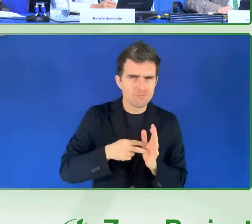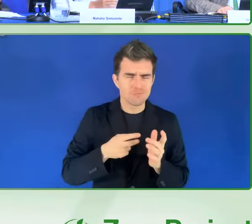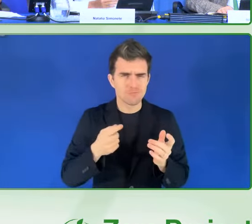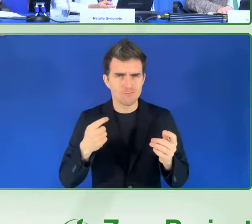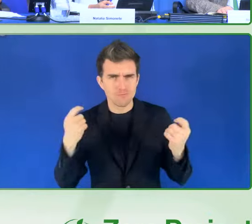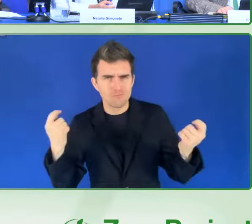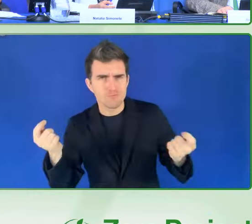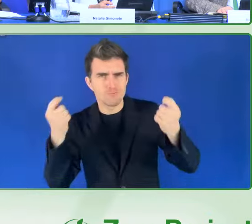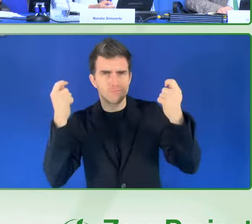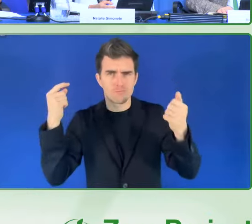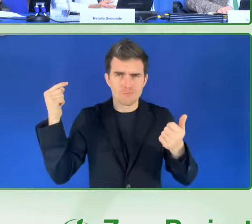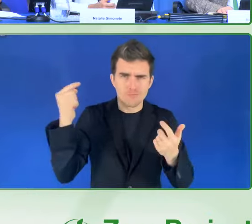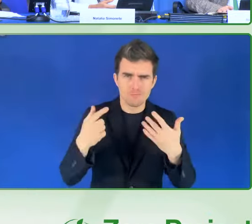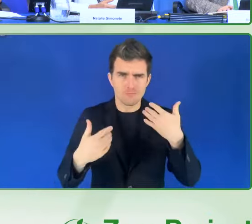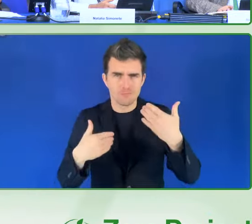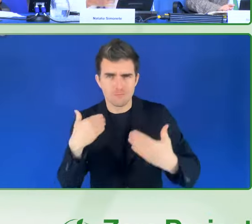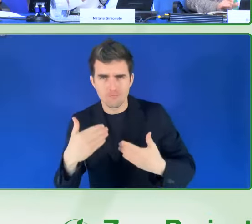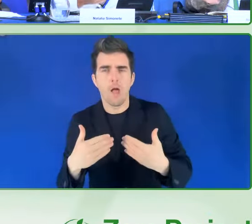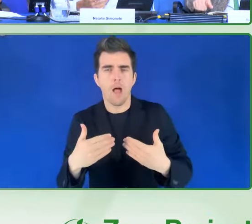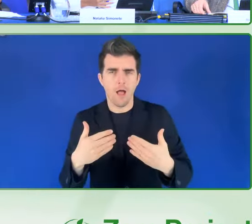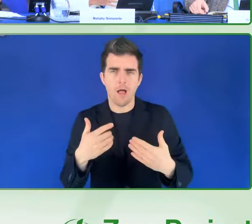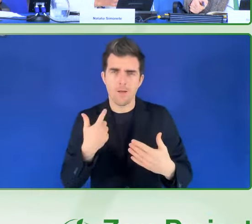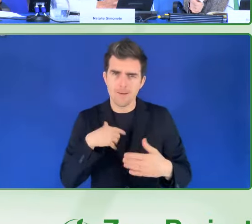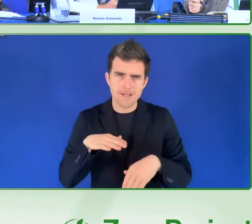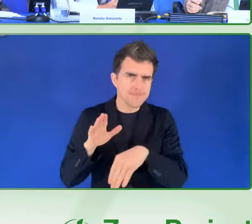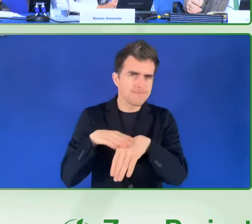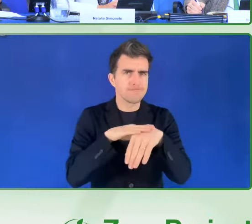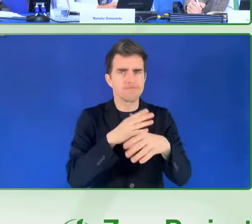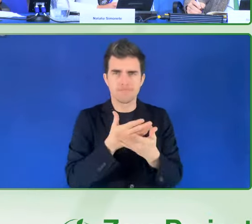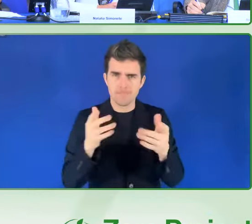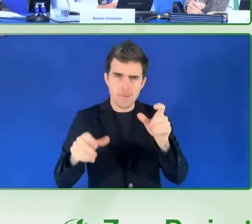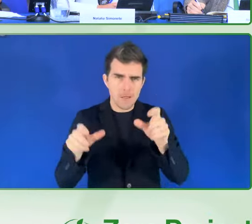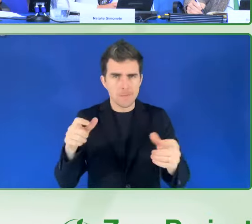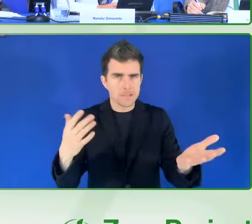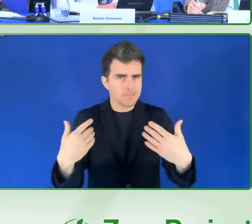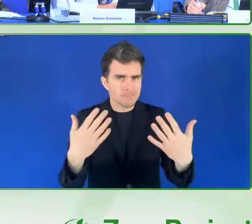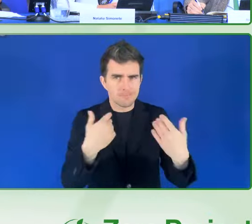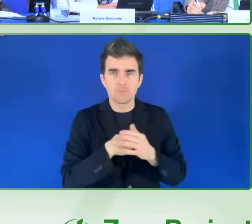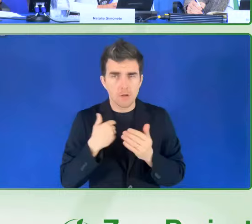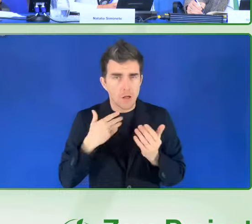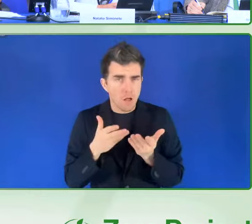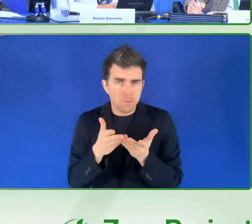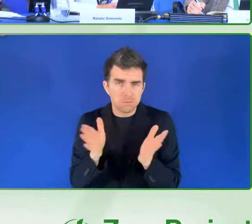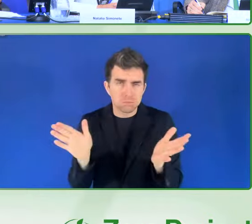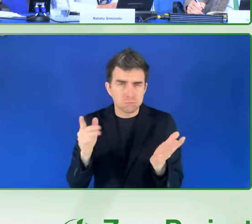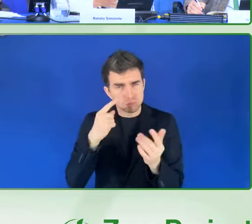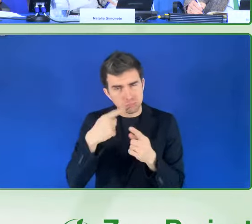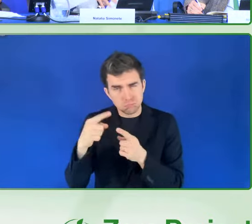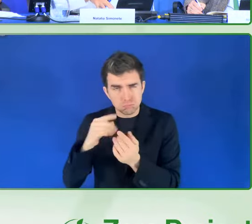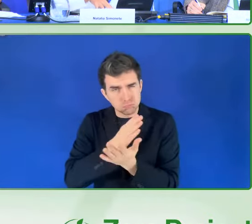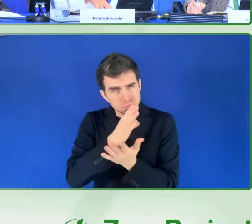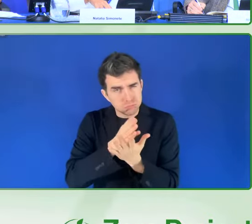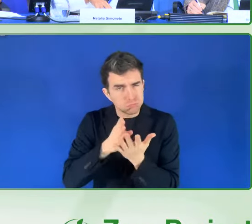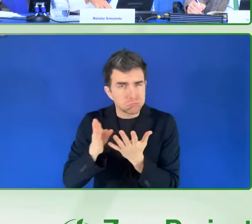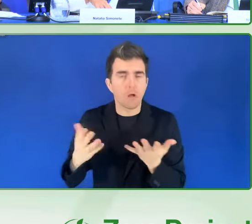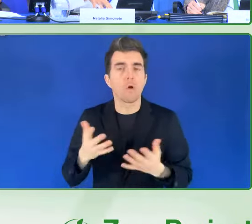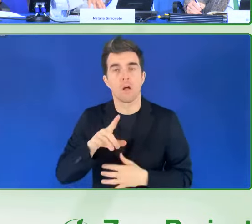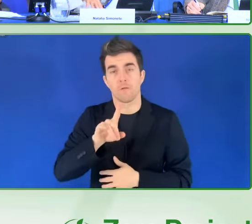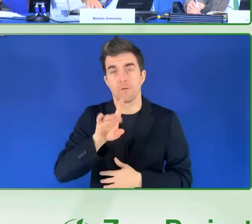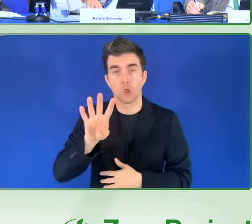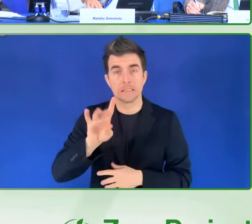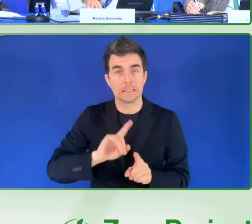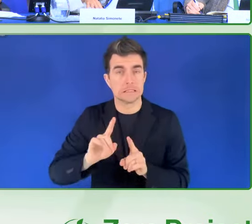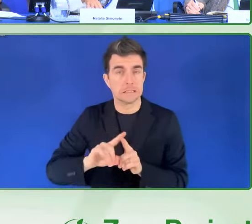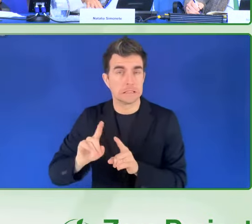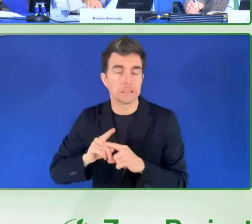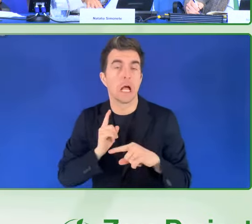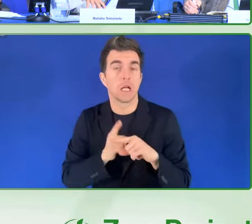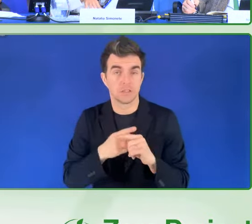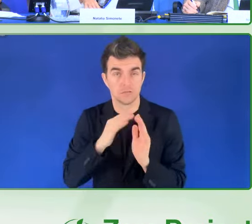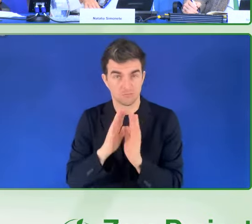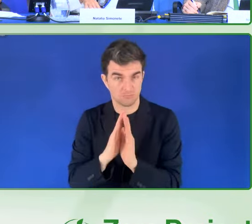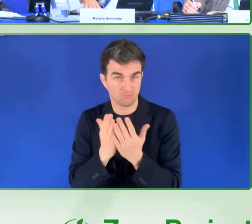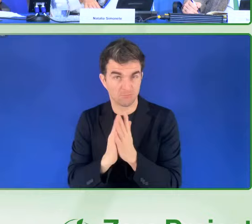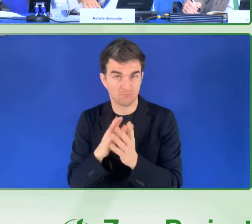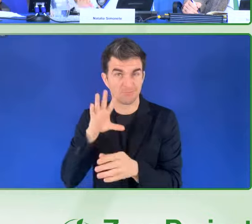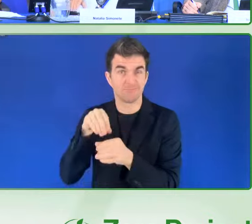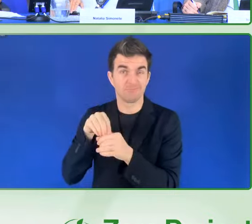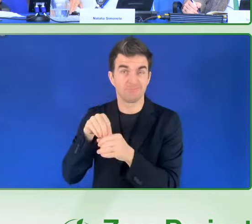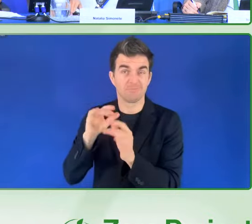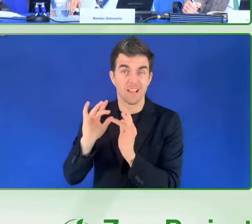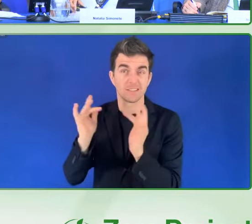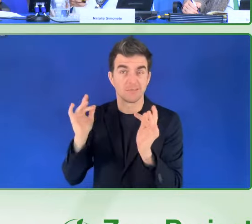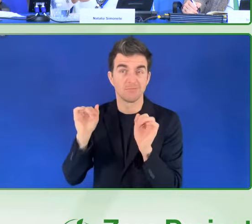and she is also an awardee, gives us information on the following project, that is called inclusive